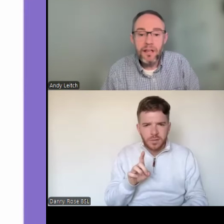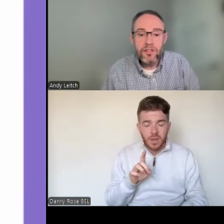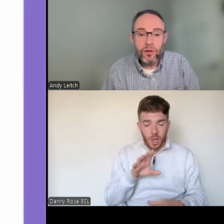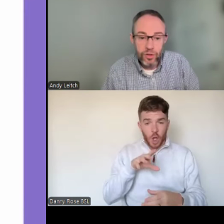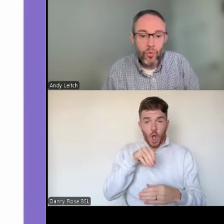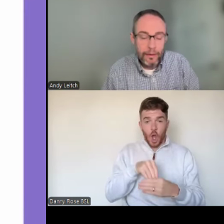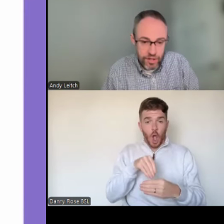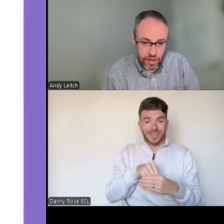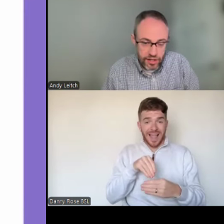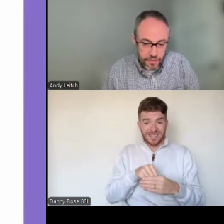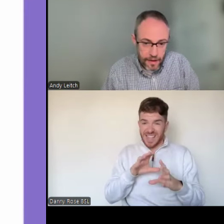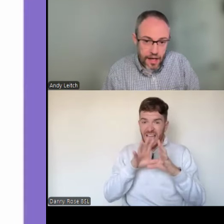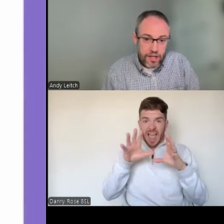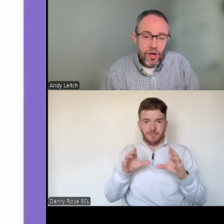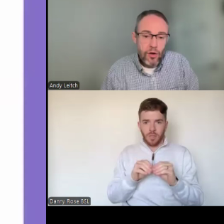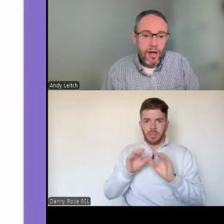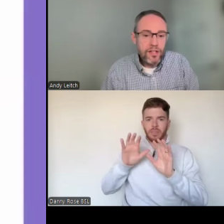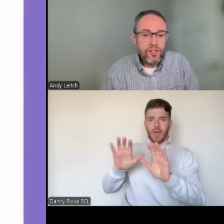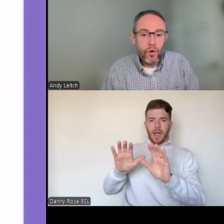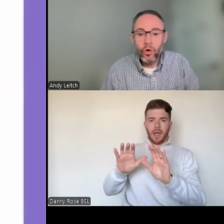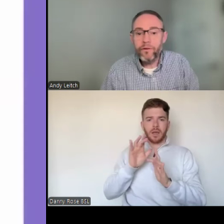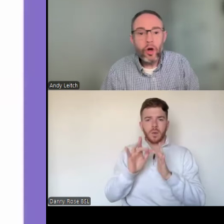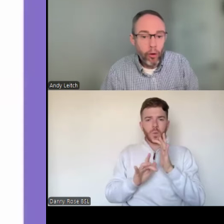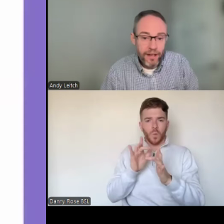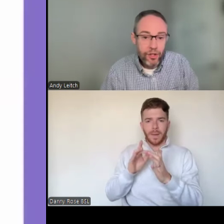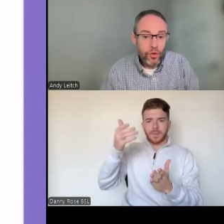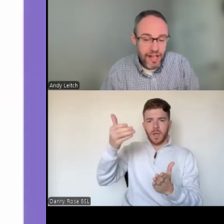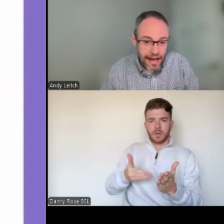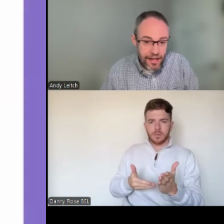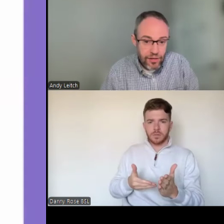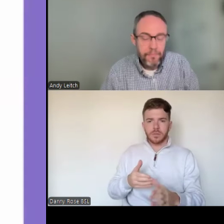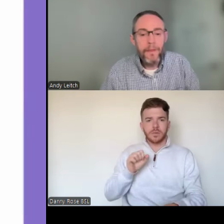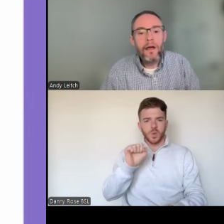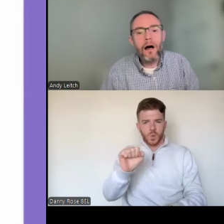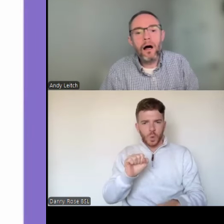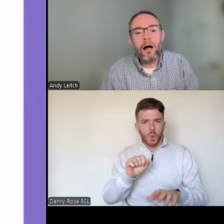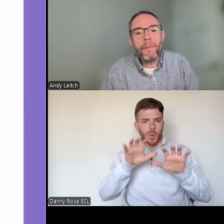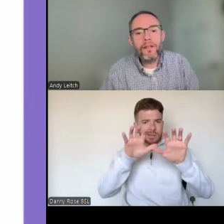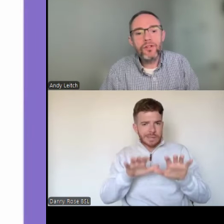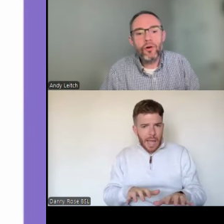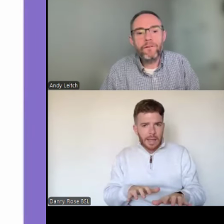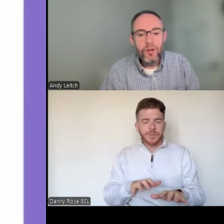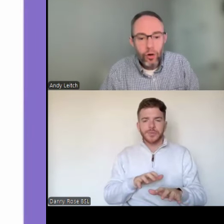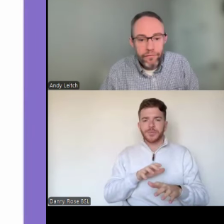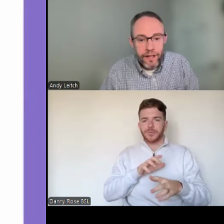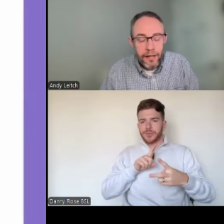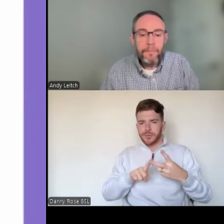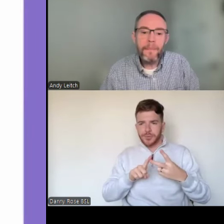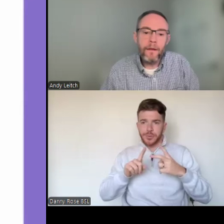that appears on your website. It's all of your copy. It's your text. It's your photography.